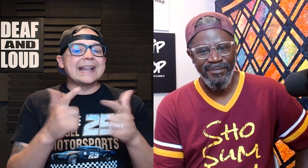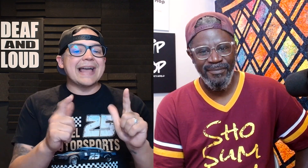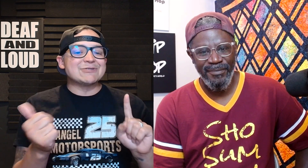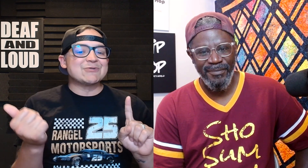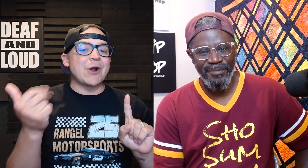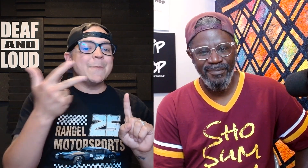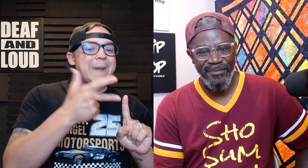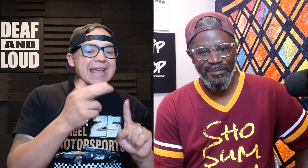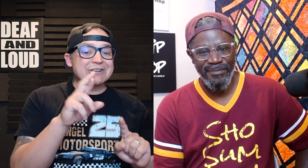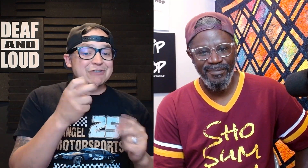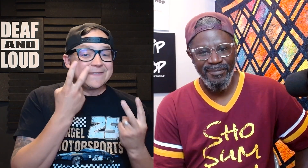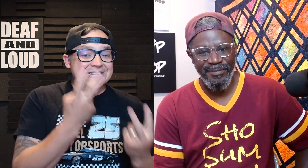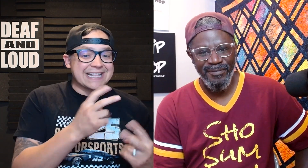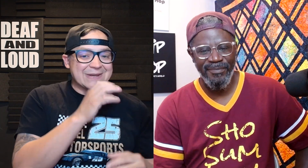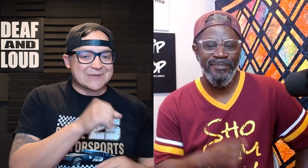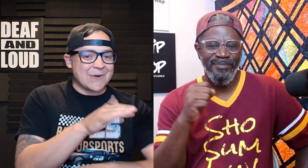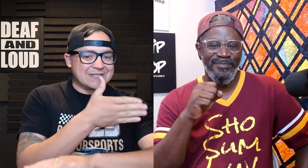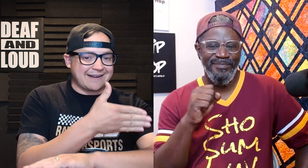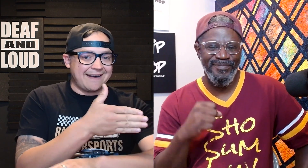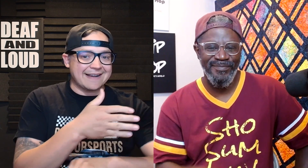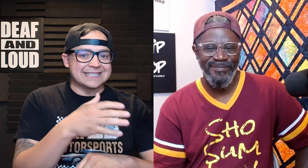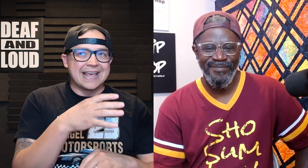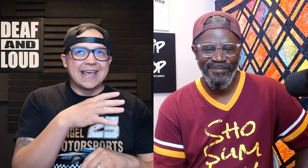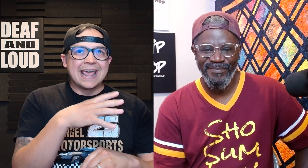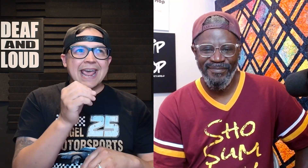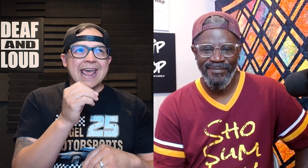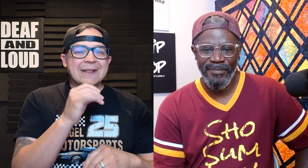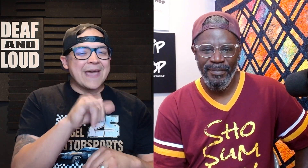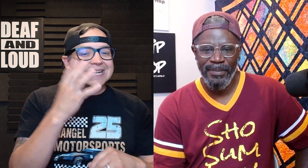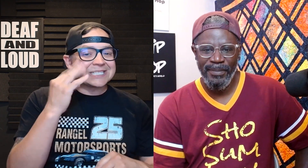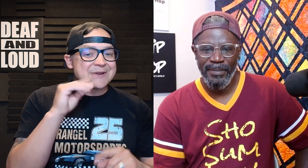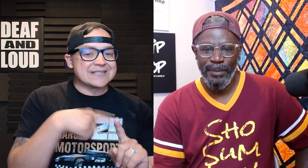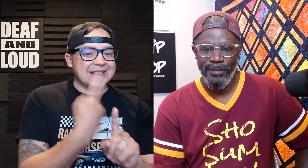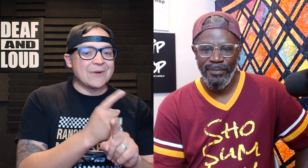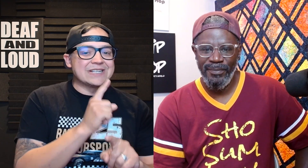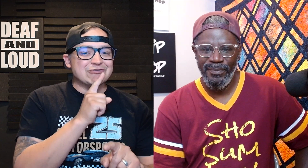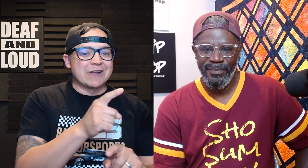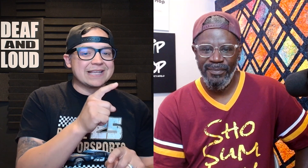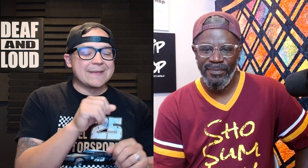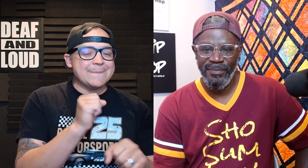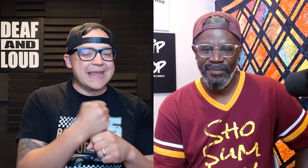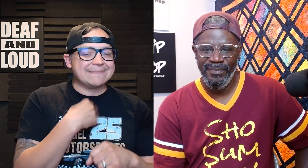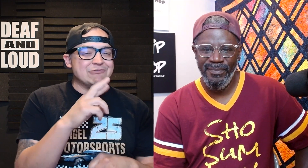it allows you to go back and revisit those old songs. And that experience alone has really made me